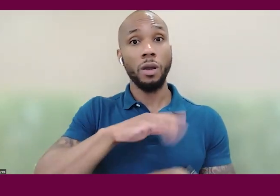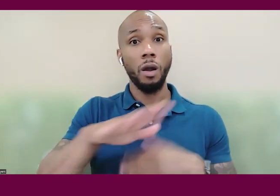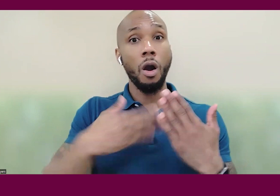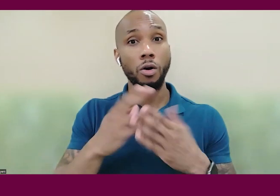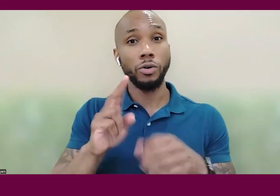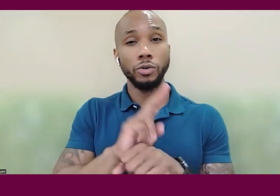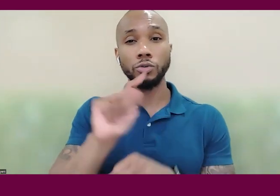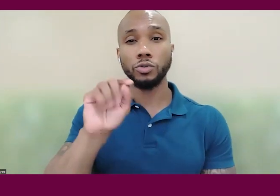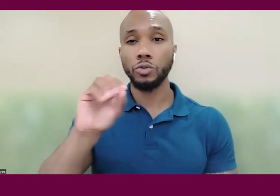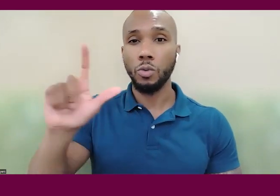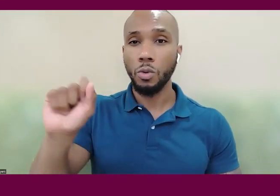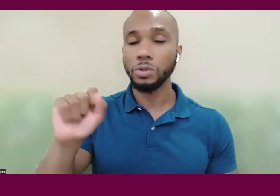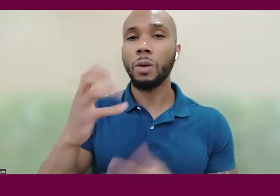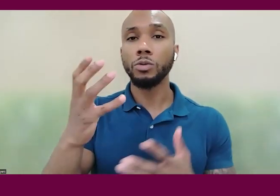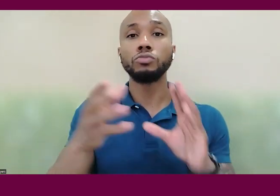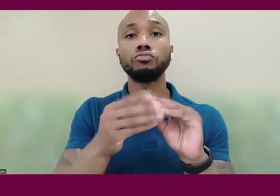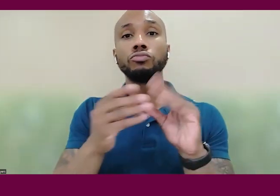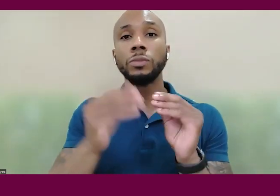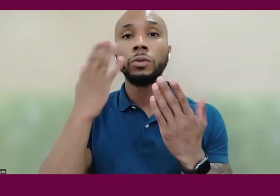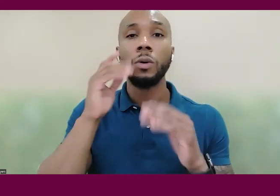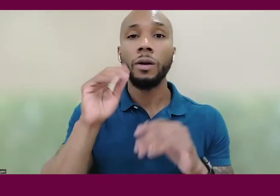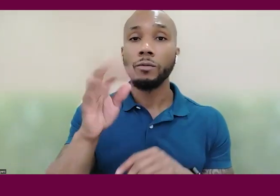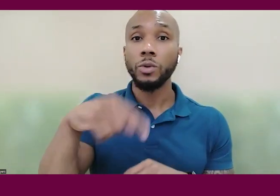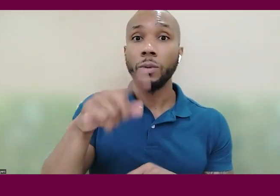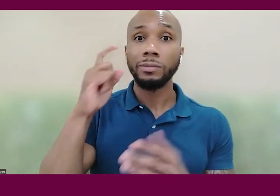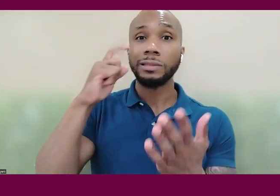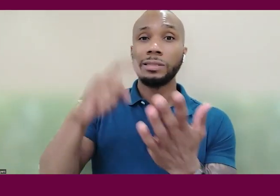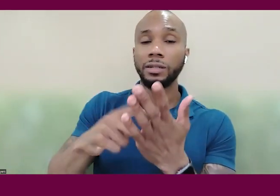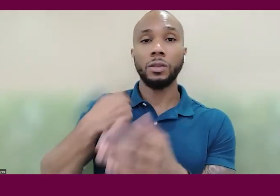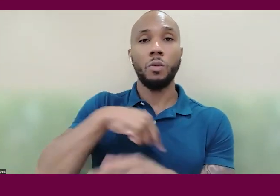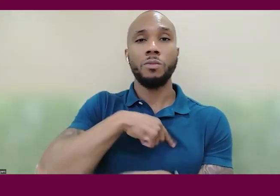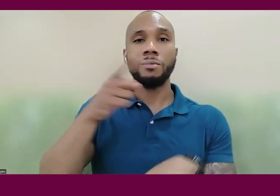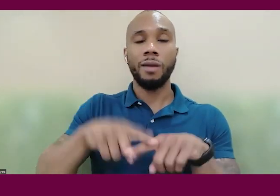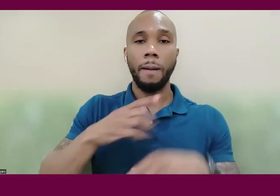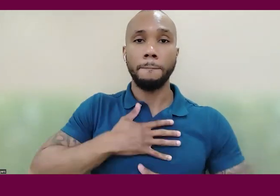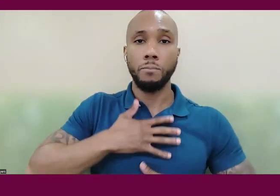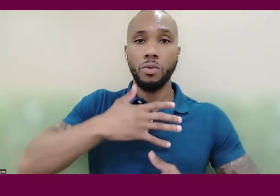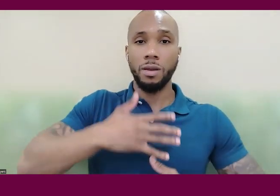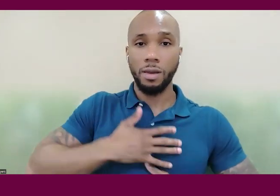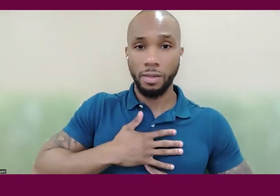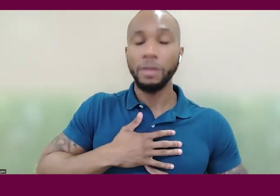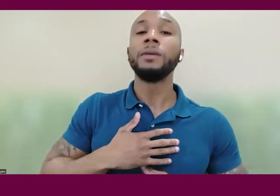I would just like to say, I don't know if you've seen the "We Can't Breathe," the deaf